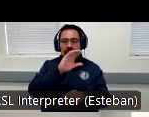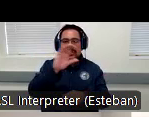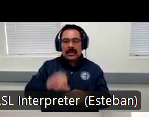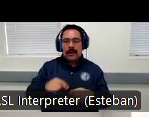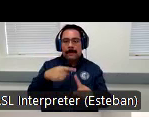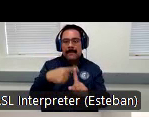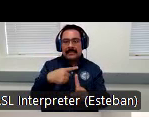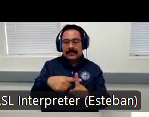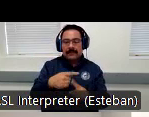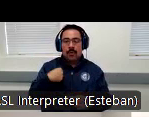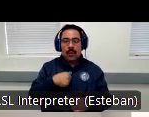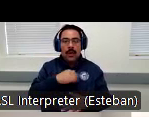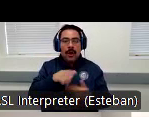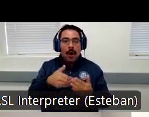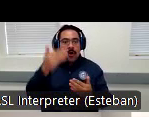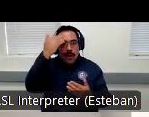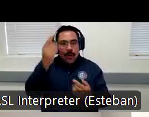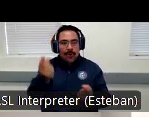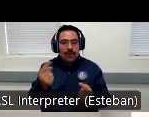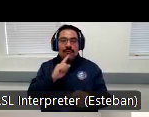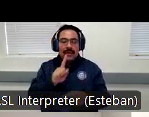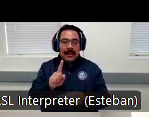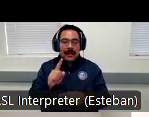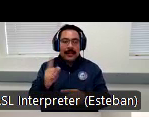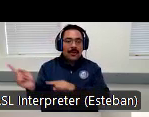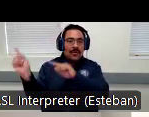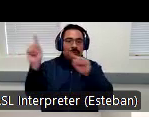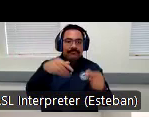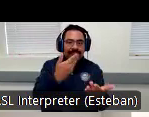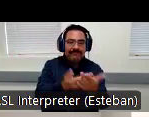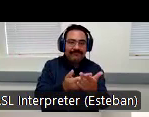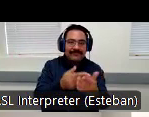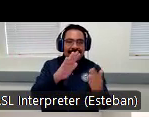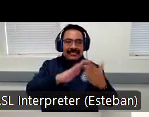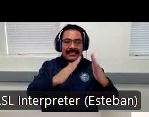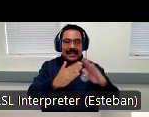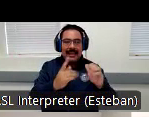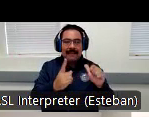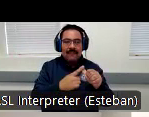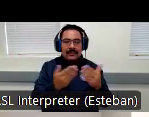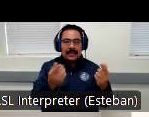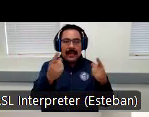We all know that when you come to a city, one of the first things that happens is you look to where